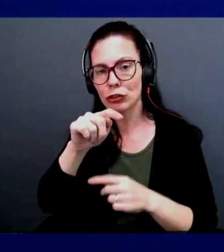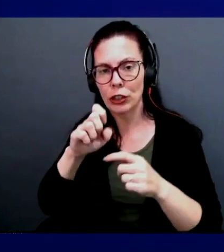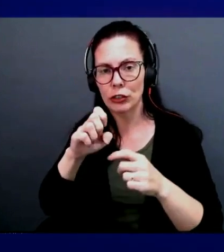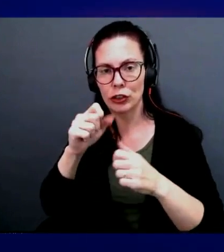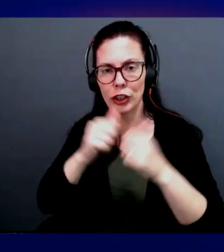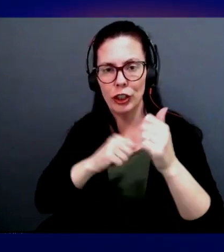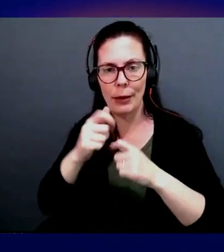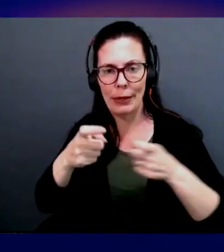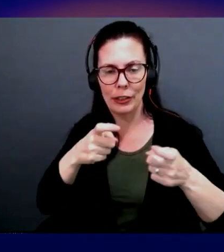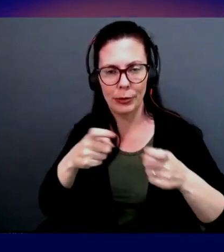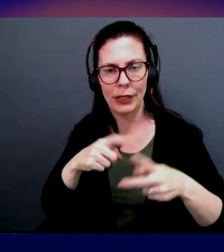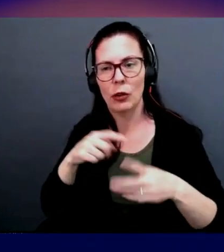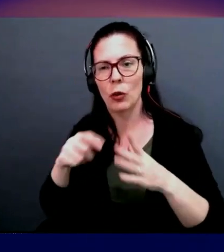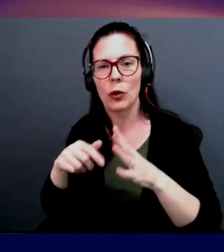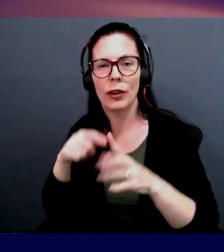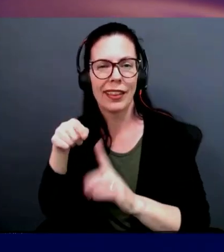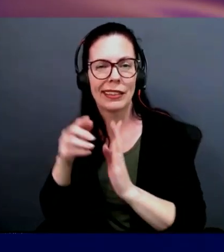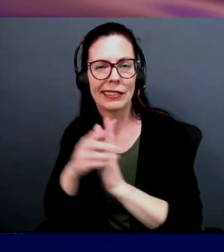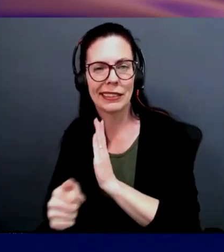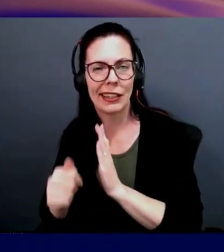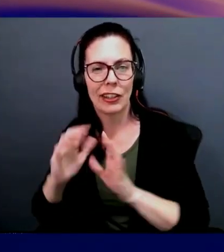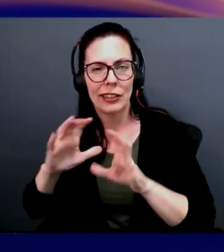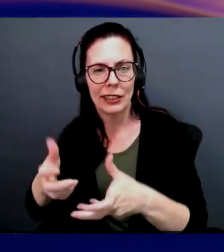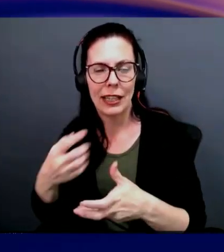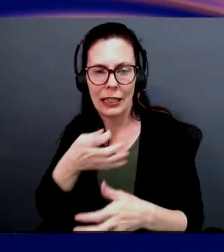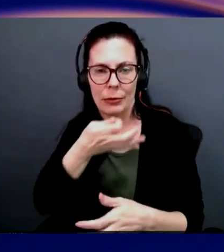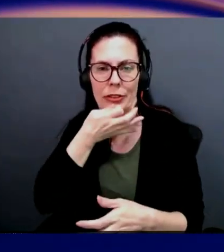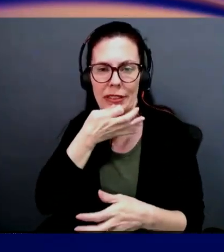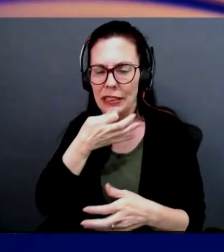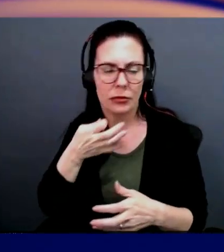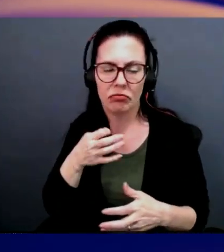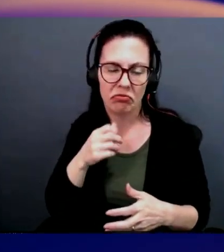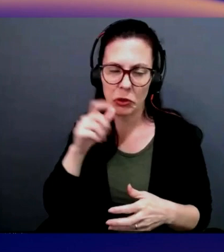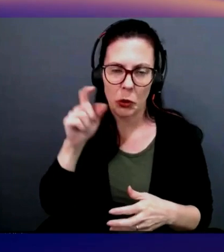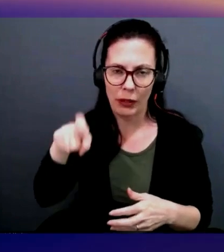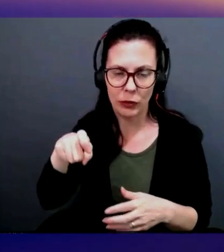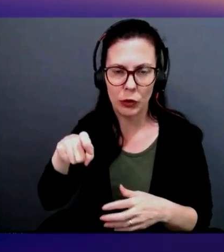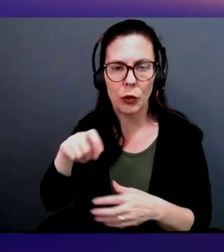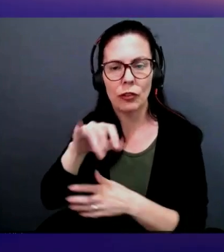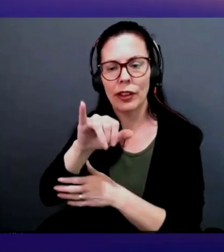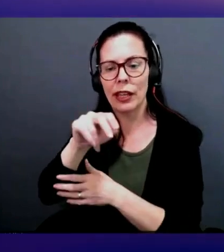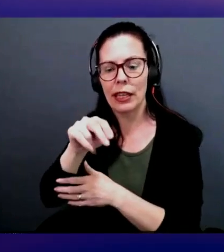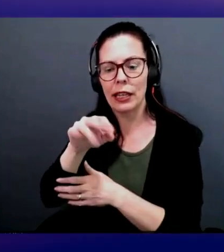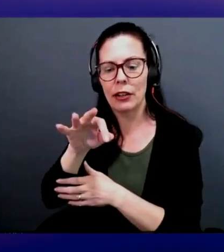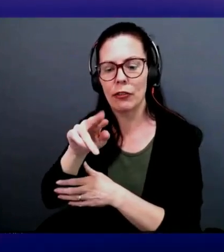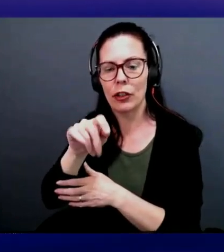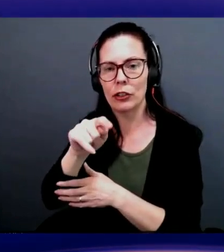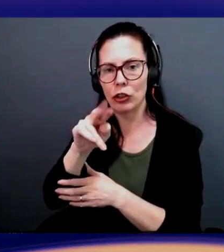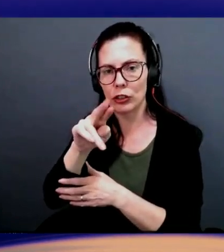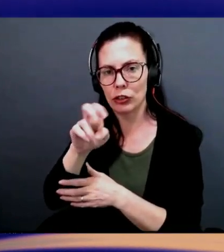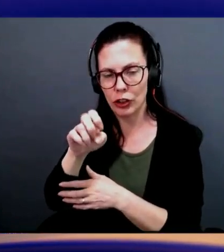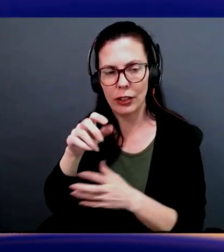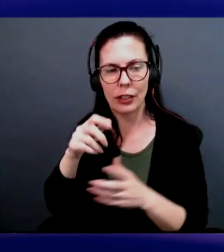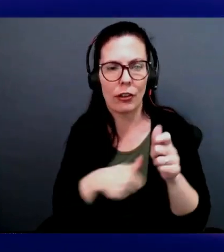in infrastructure management. You can just focus on the persona that works best for your organization.